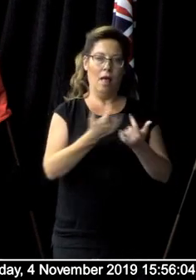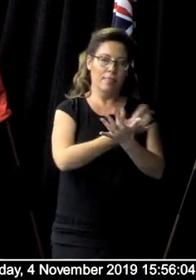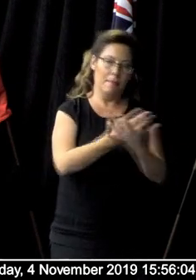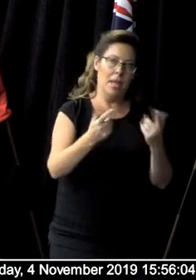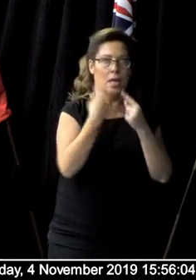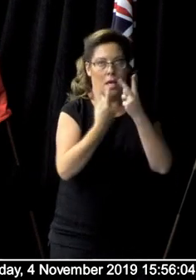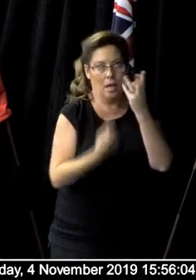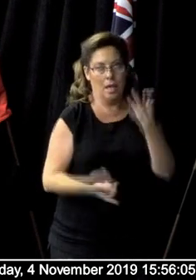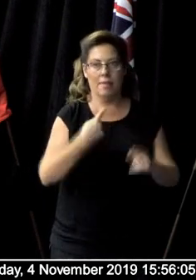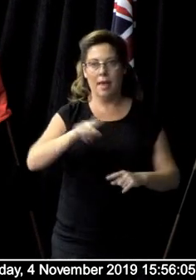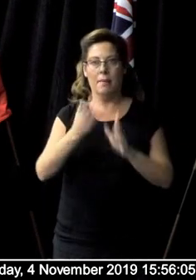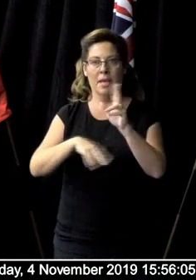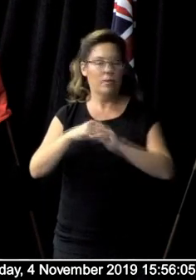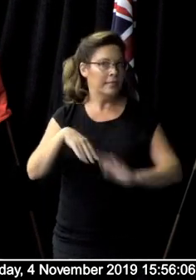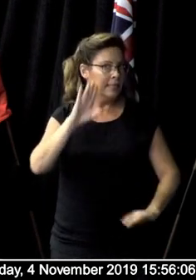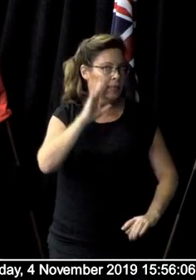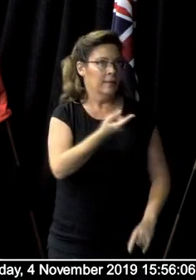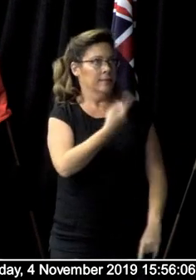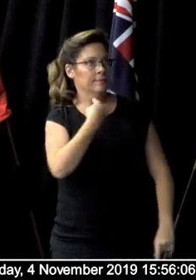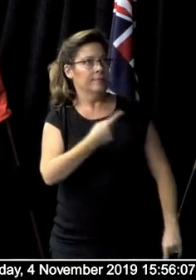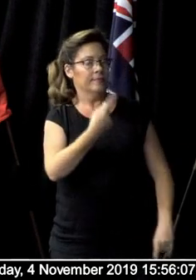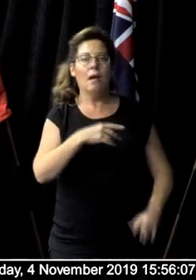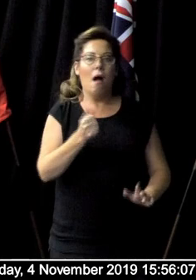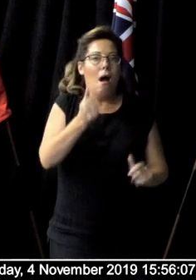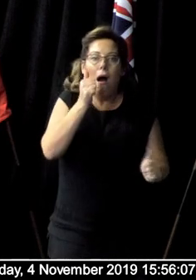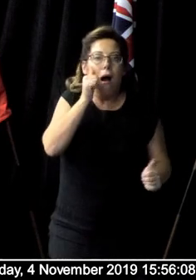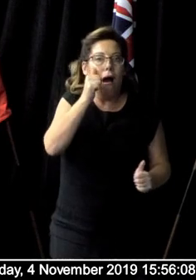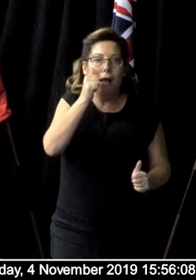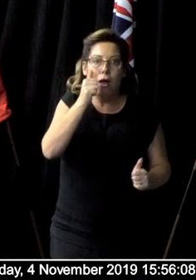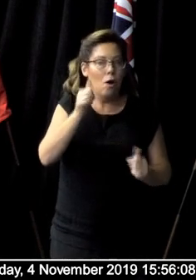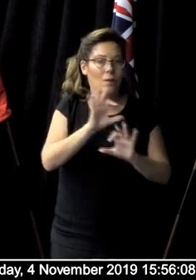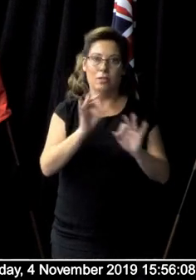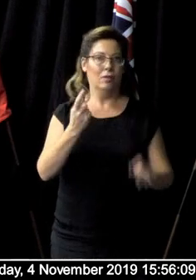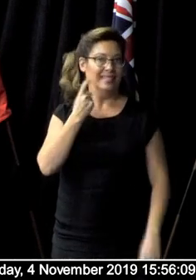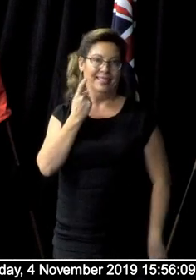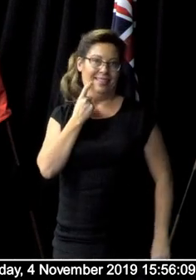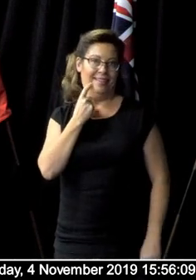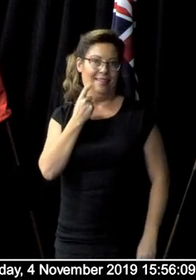And I understand that that won’t be easy and it will take political courage, but we